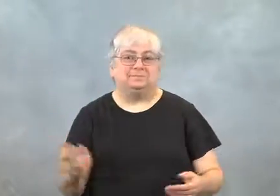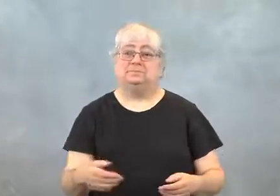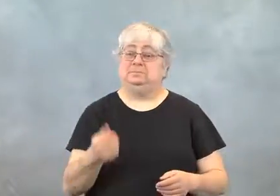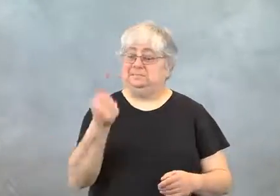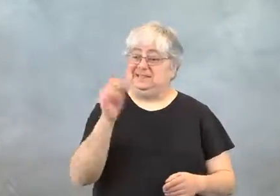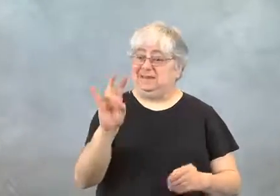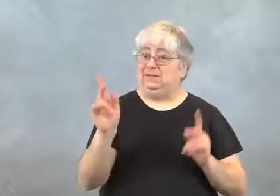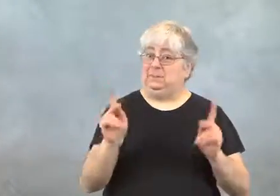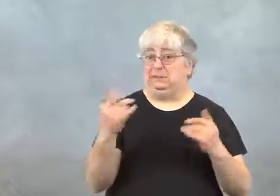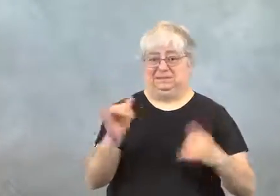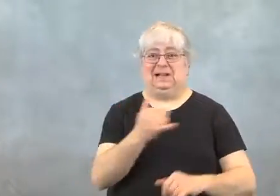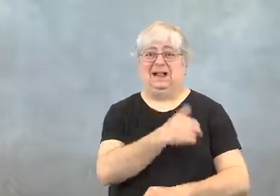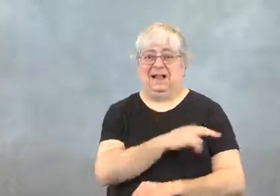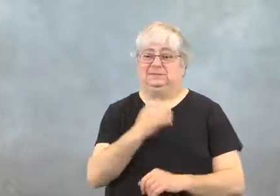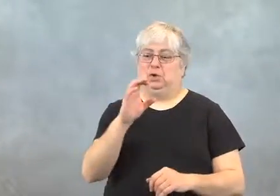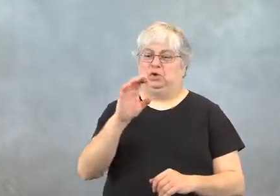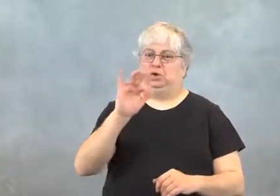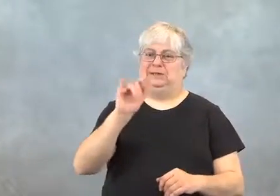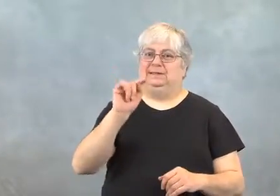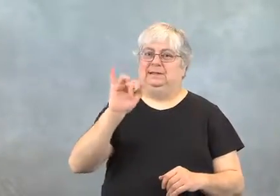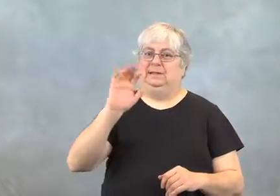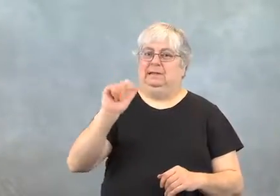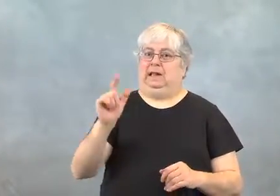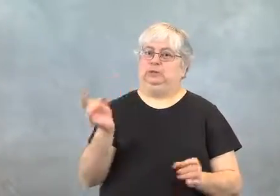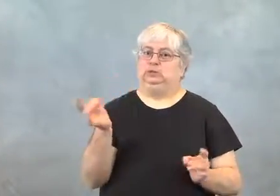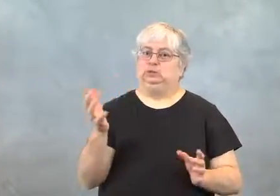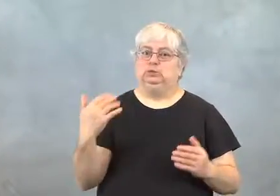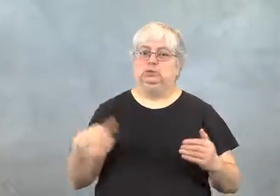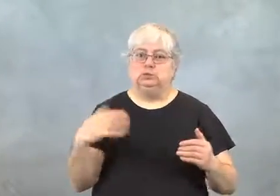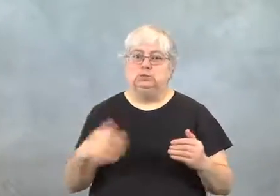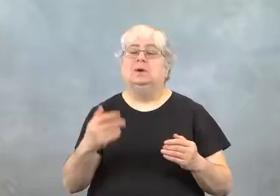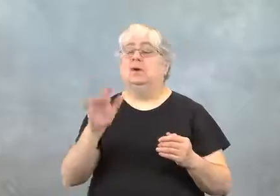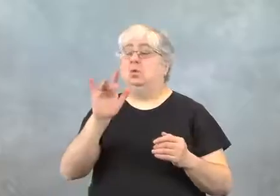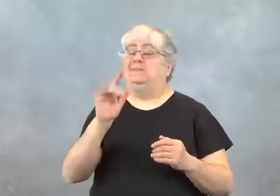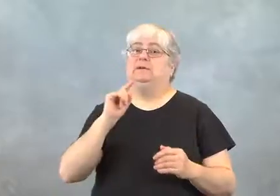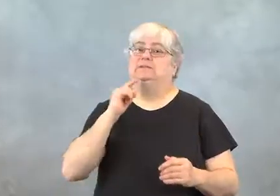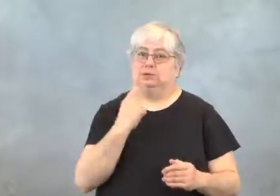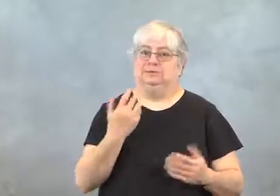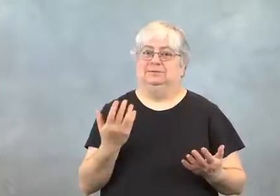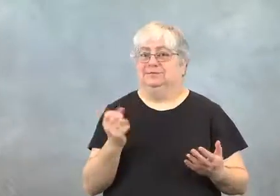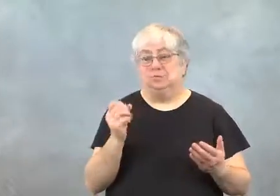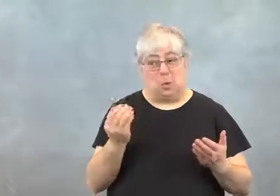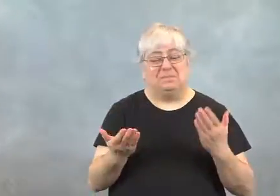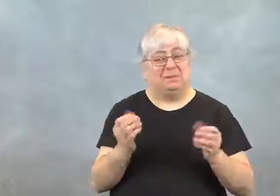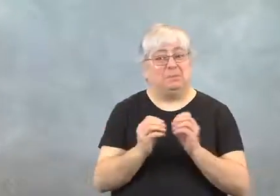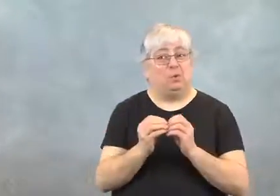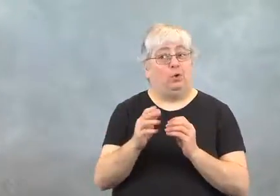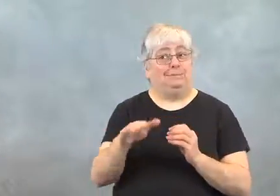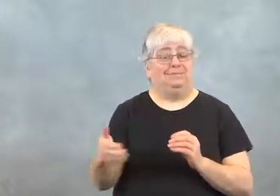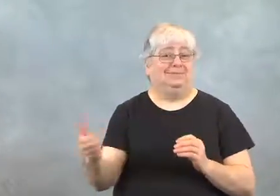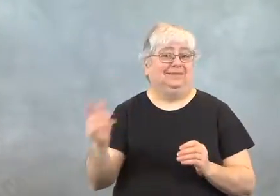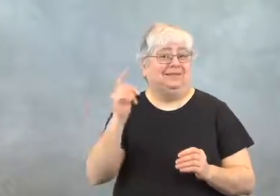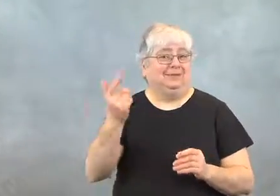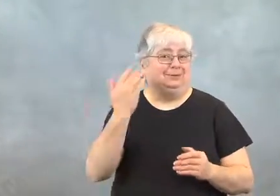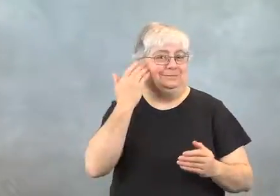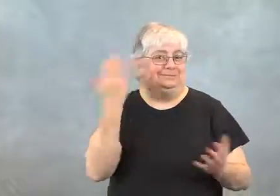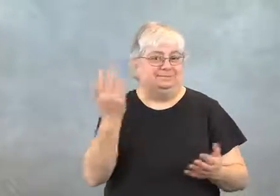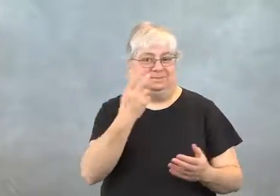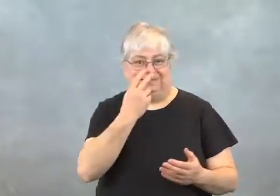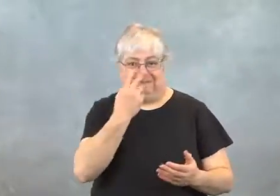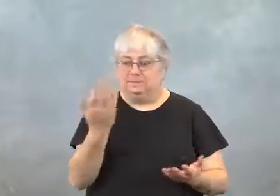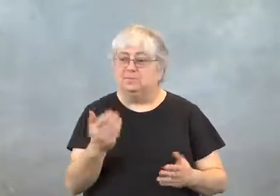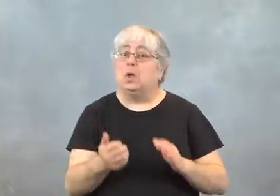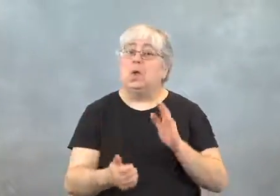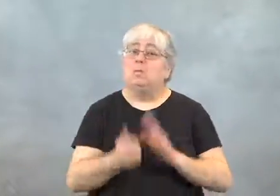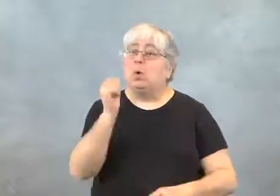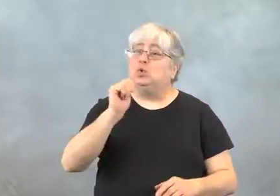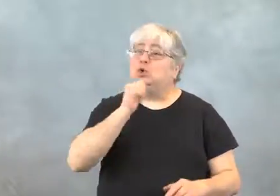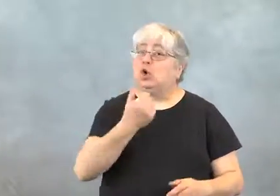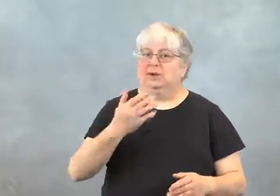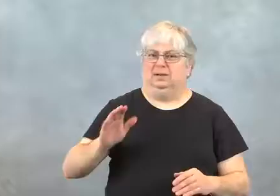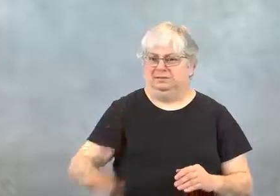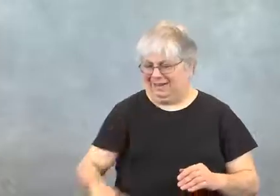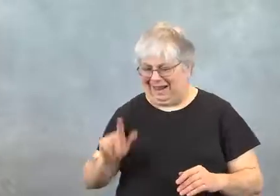17 people are in critical condition, 25 others are in serious condition,